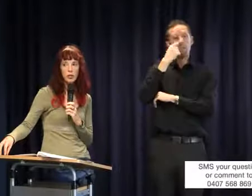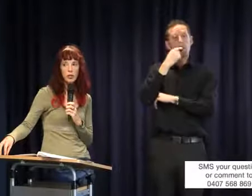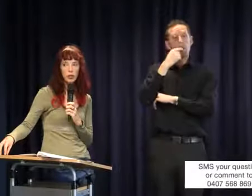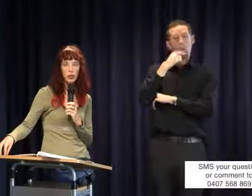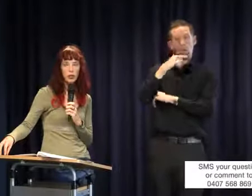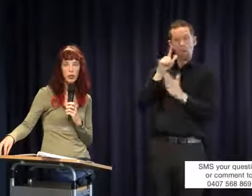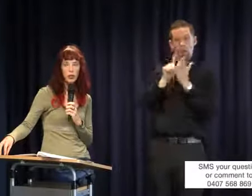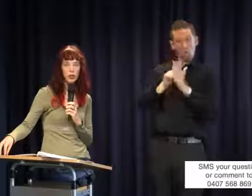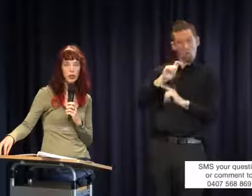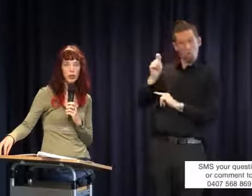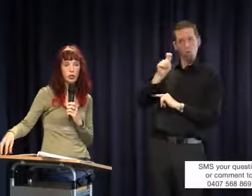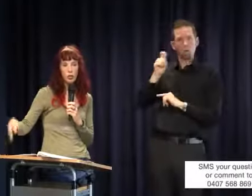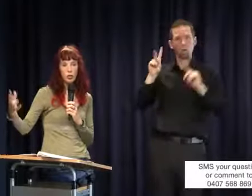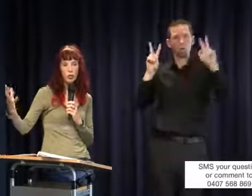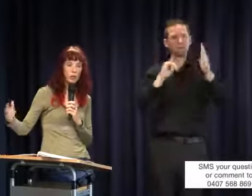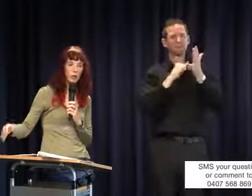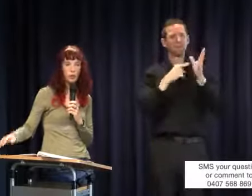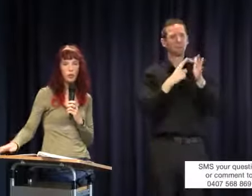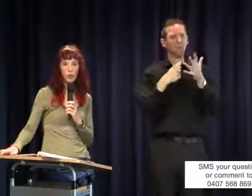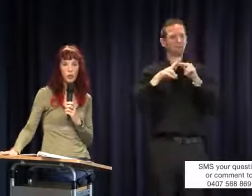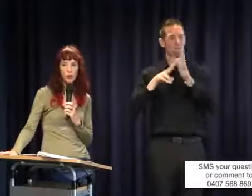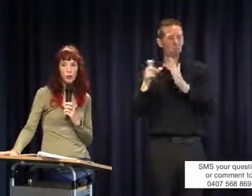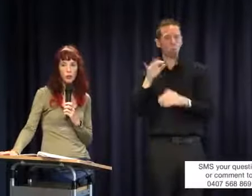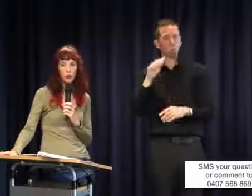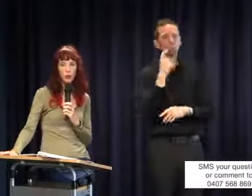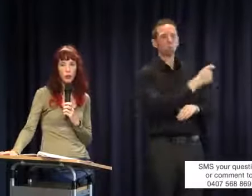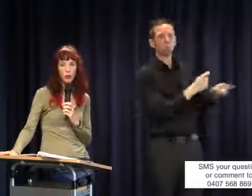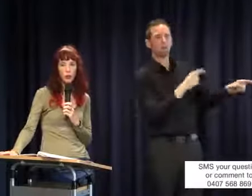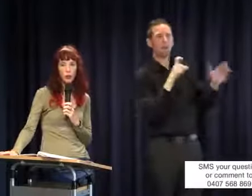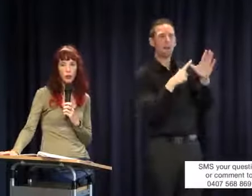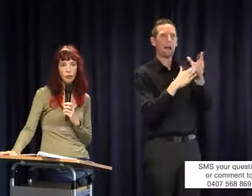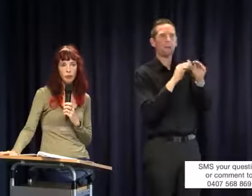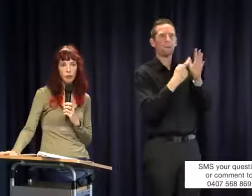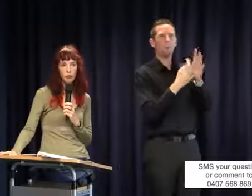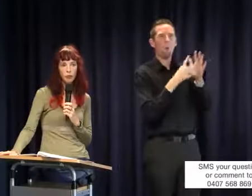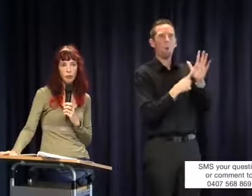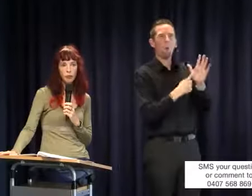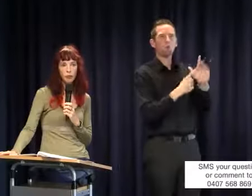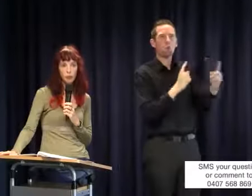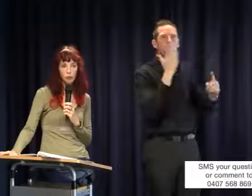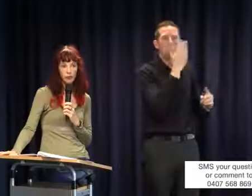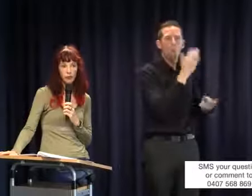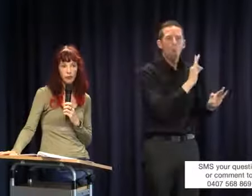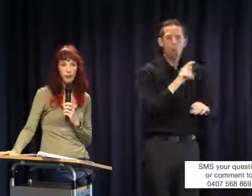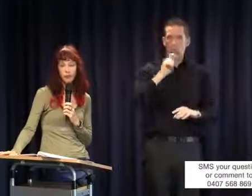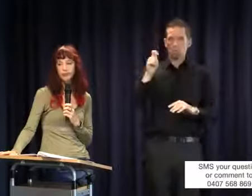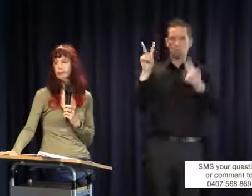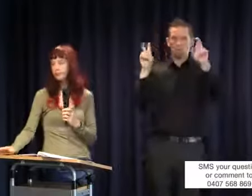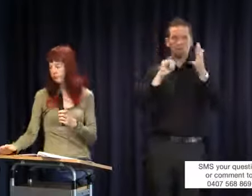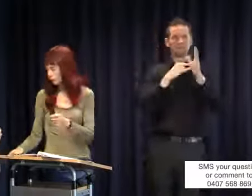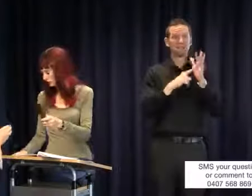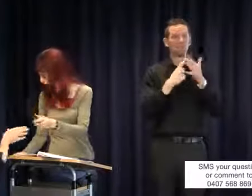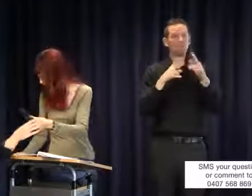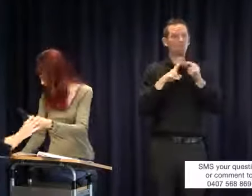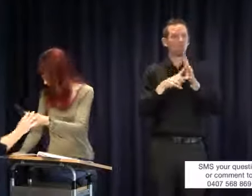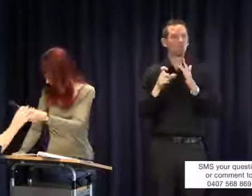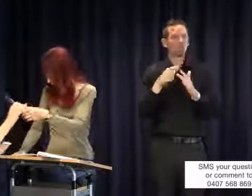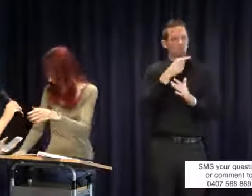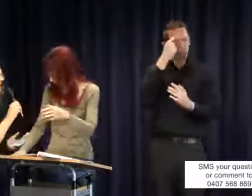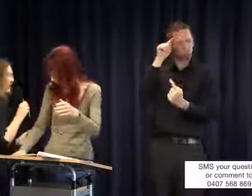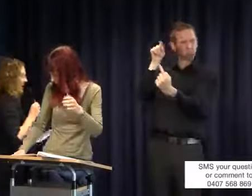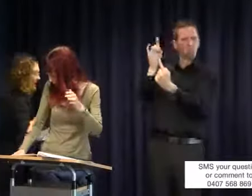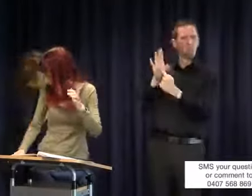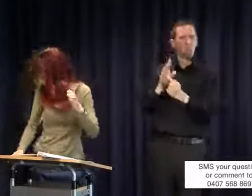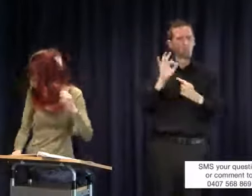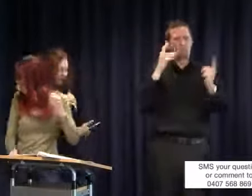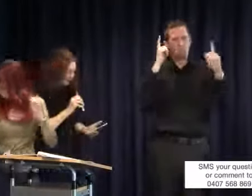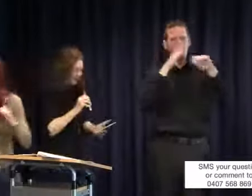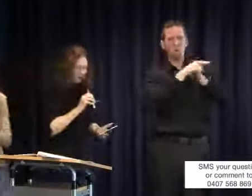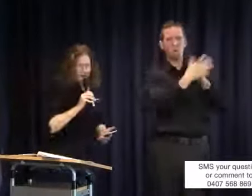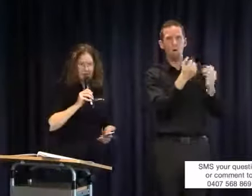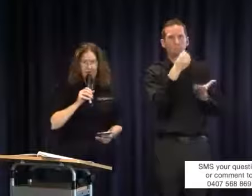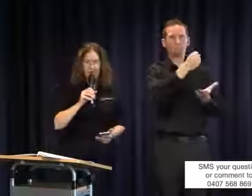state of Victoria not Camberwell Primary School or whoever.